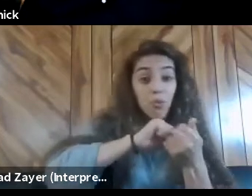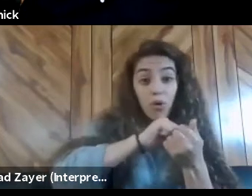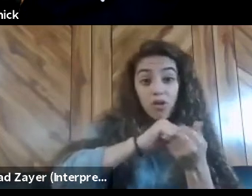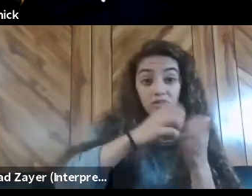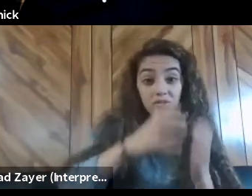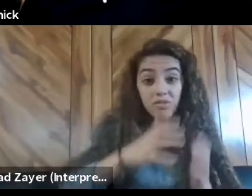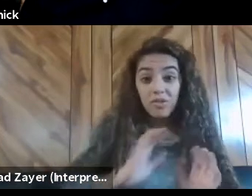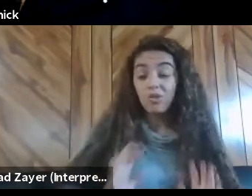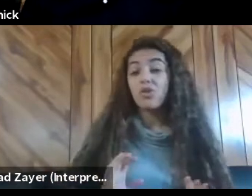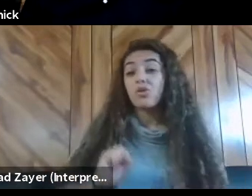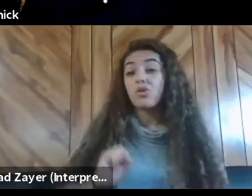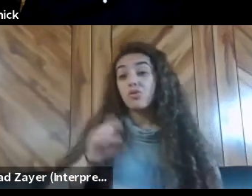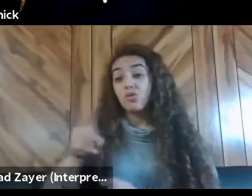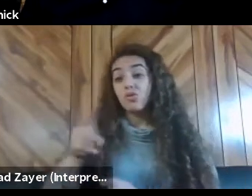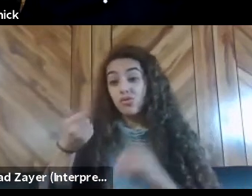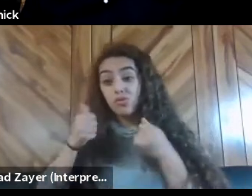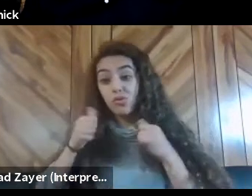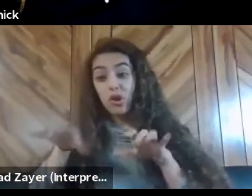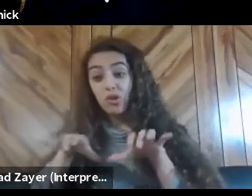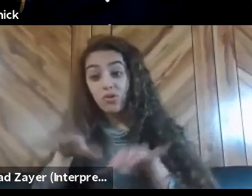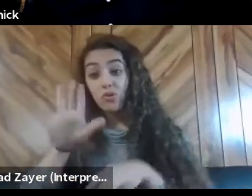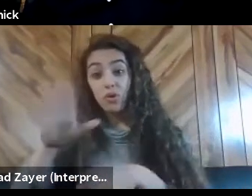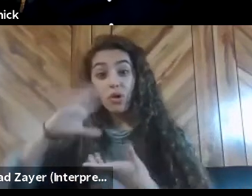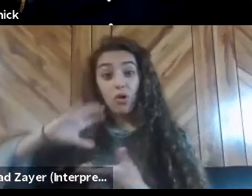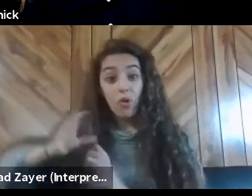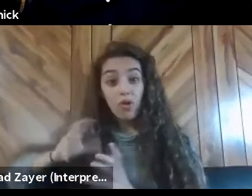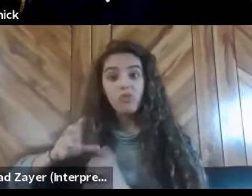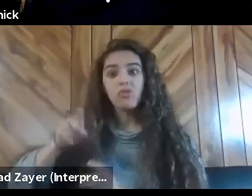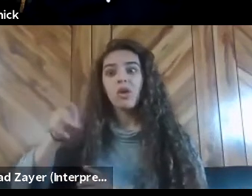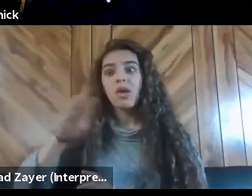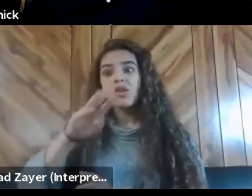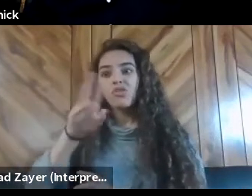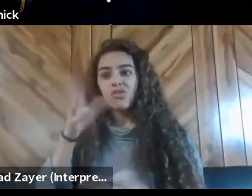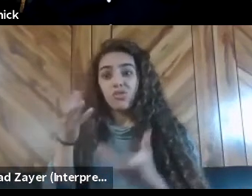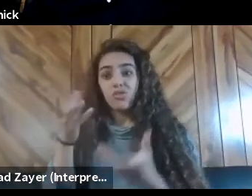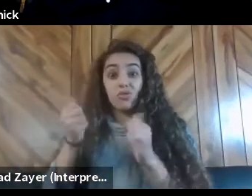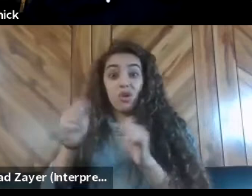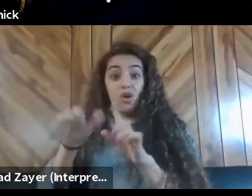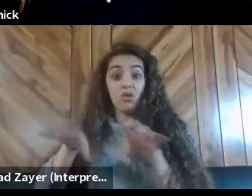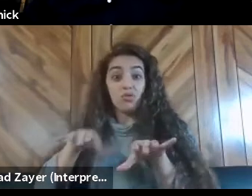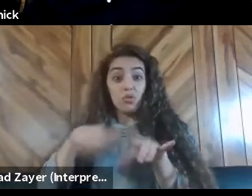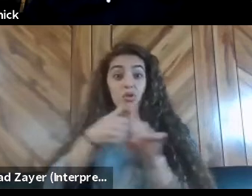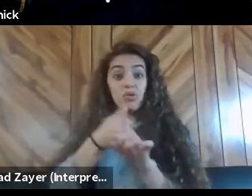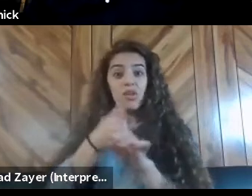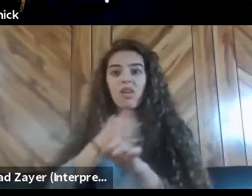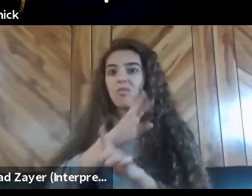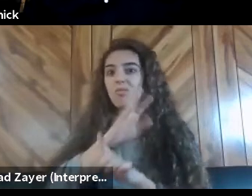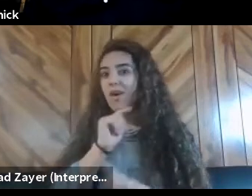trying to be like her big sister, I can do my laundry, you know, and we spend time talking about that we spend time about